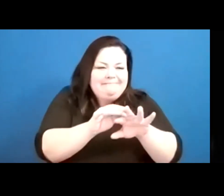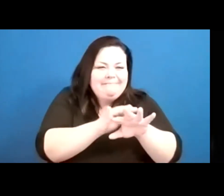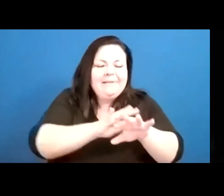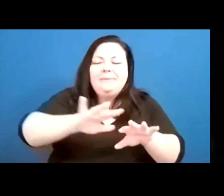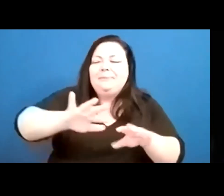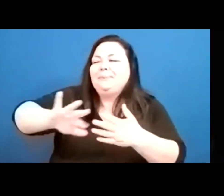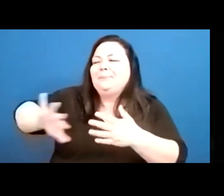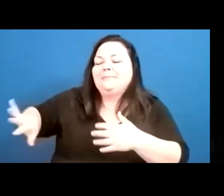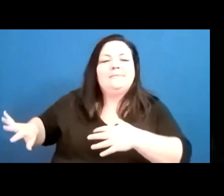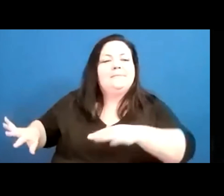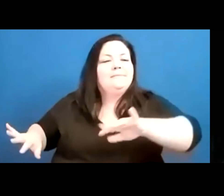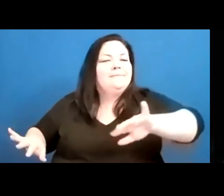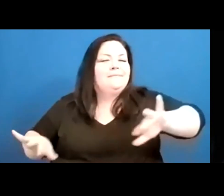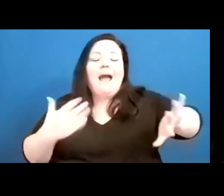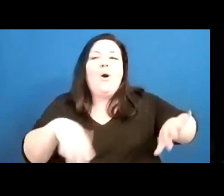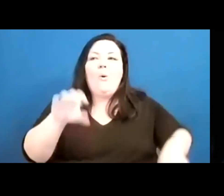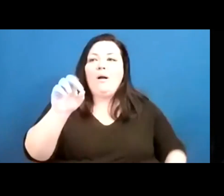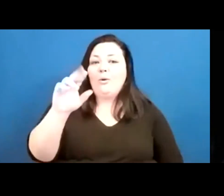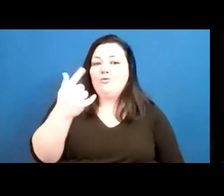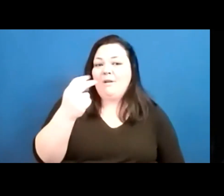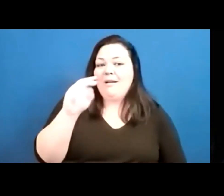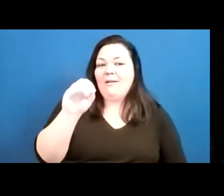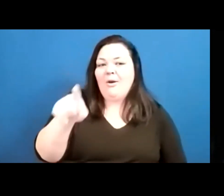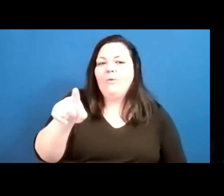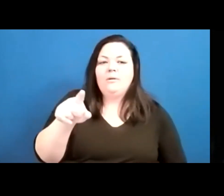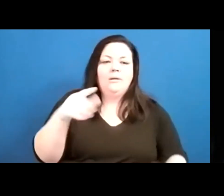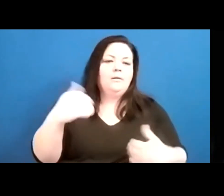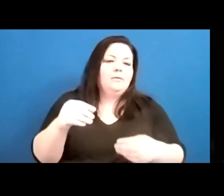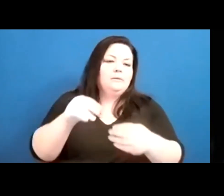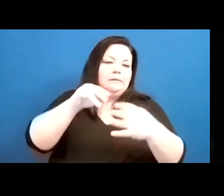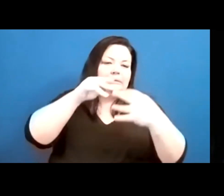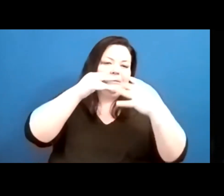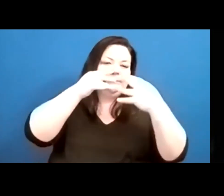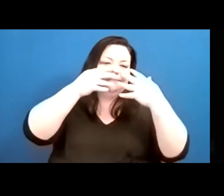and the lush oregano/ leaves a fragrant trail/